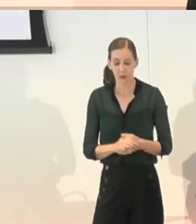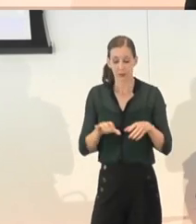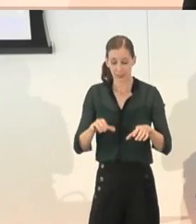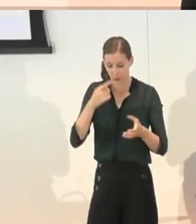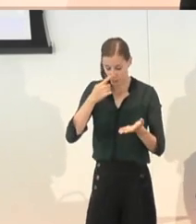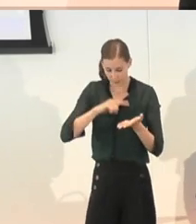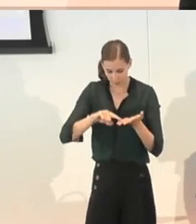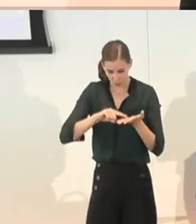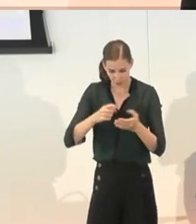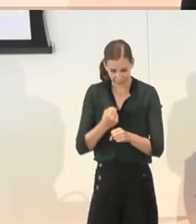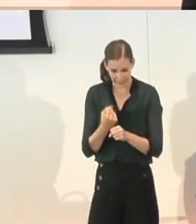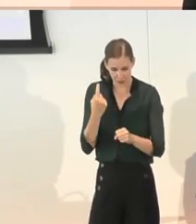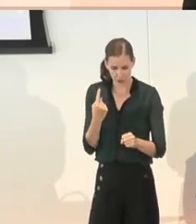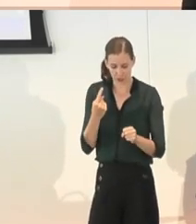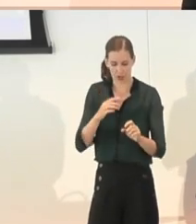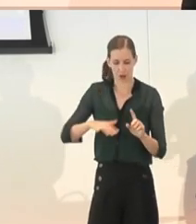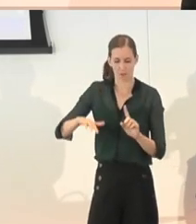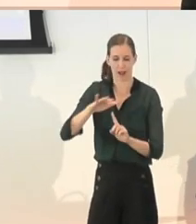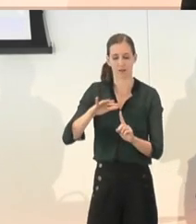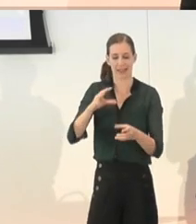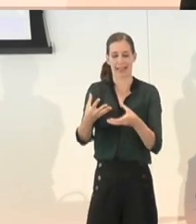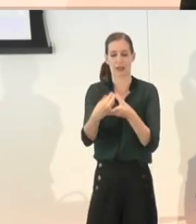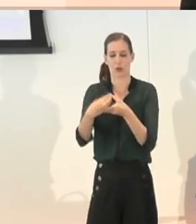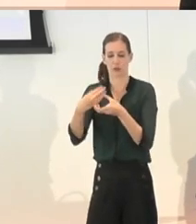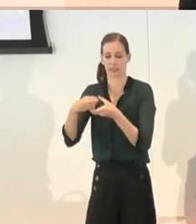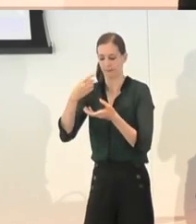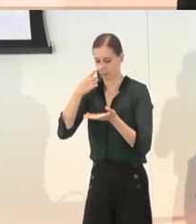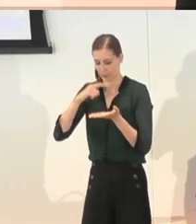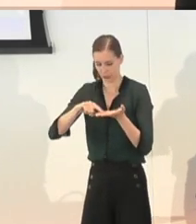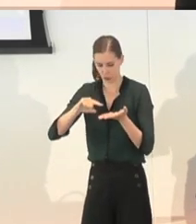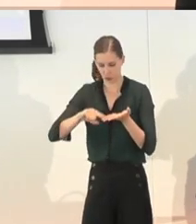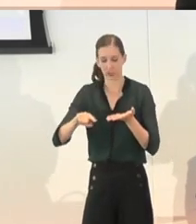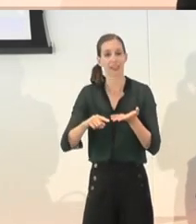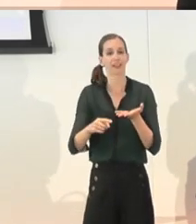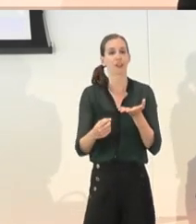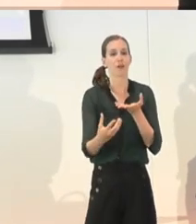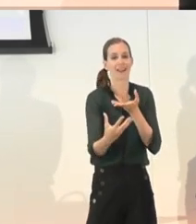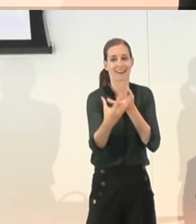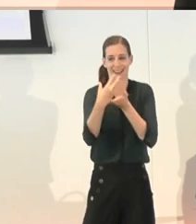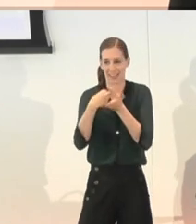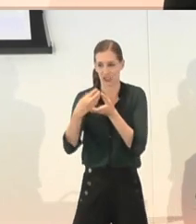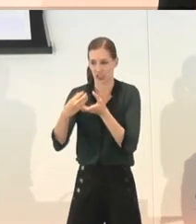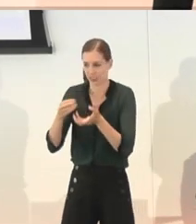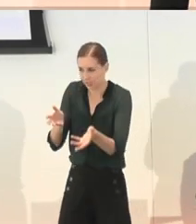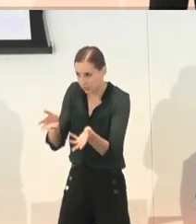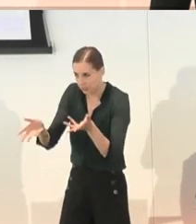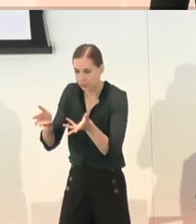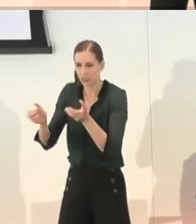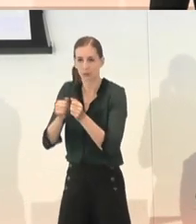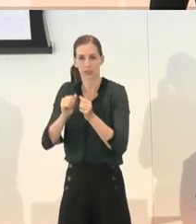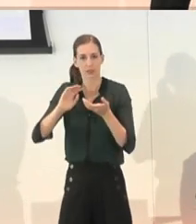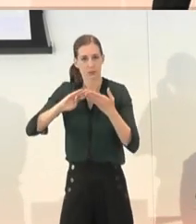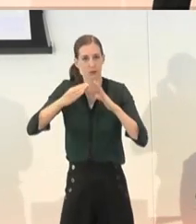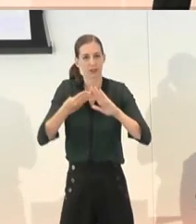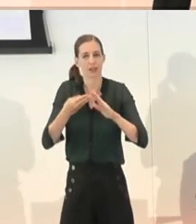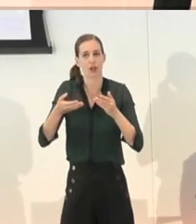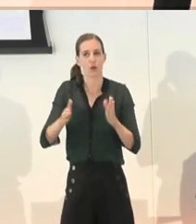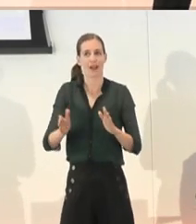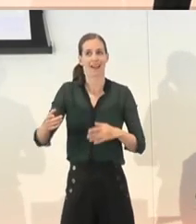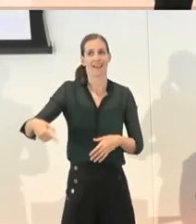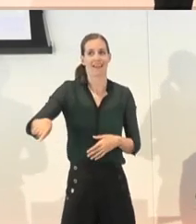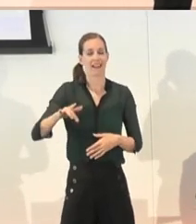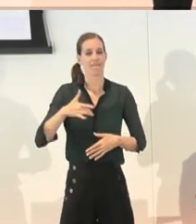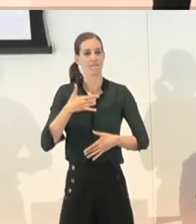inclusive research and engaging with community in the way they best want. This is one of our